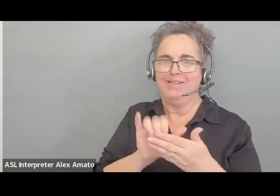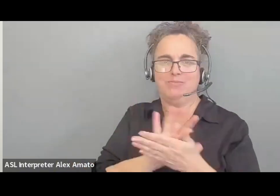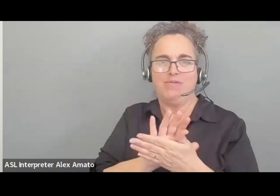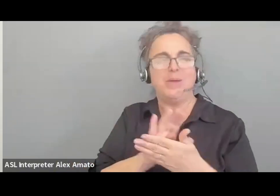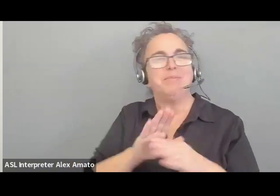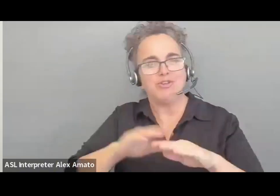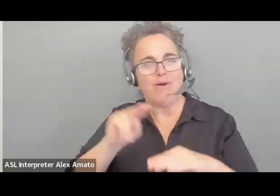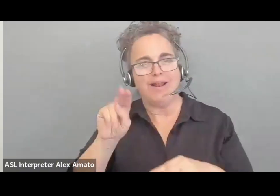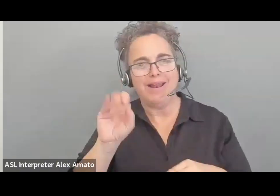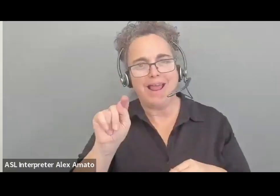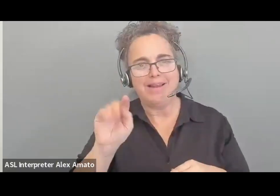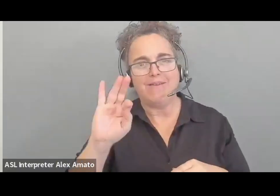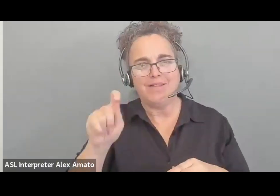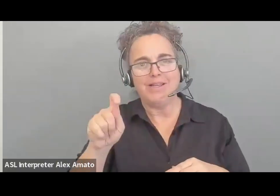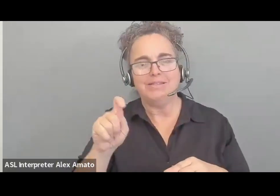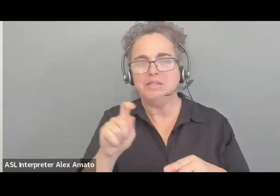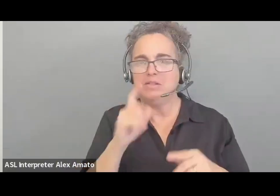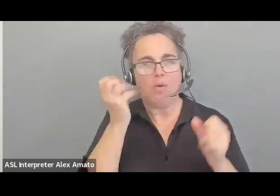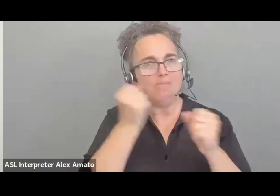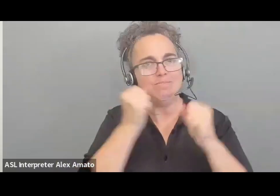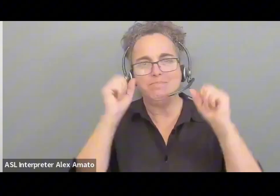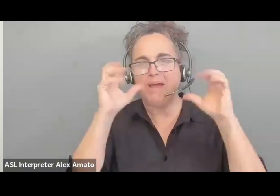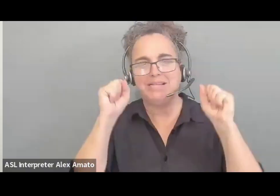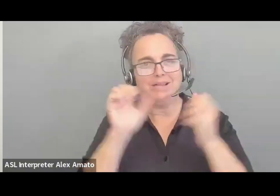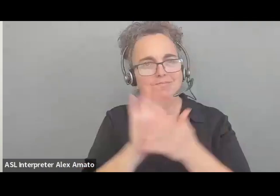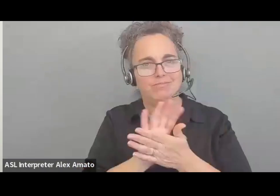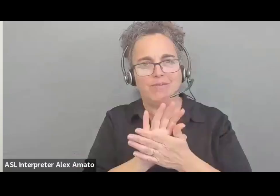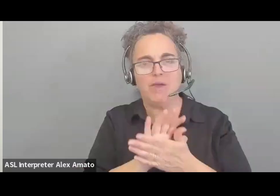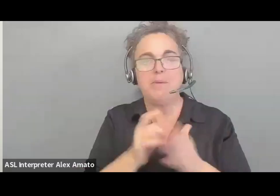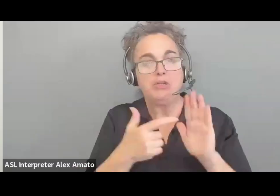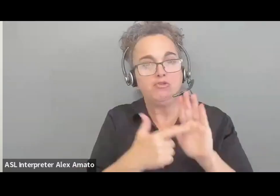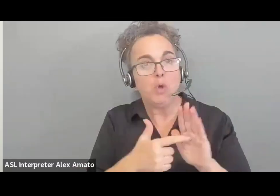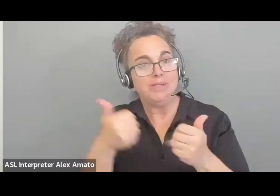it's an amazing watch, but it shows how video game accessibility can